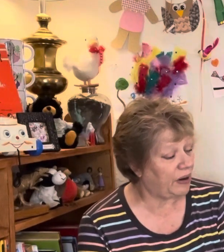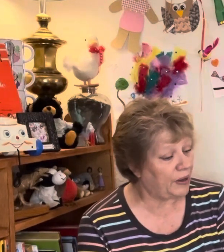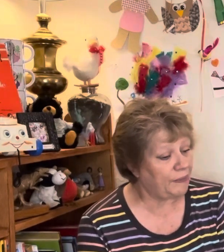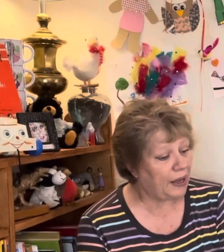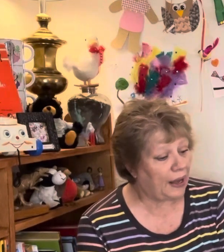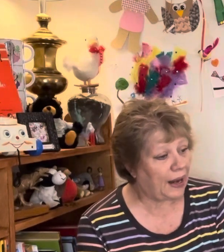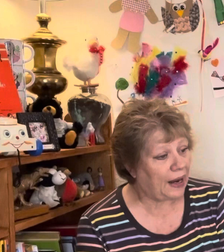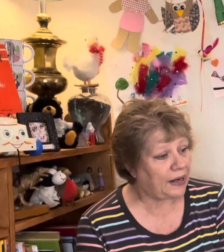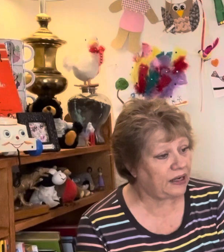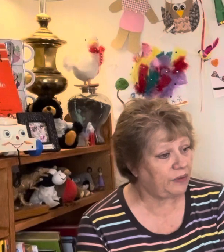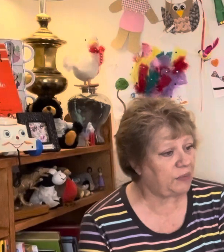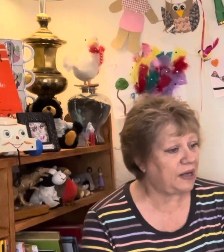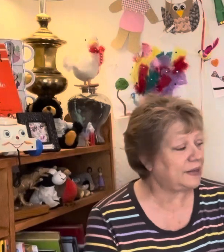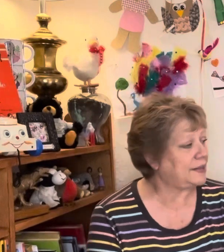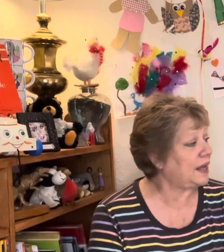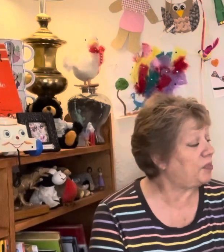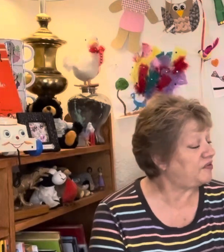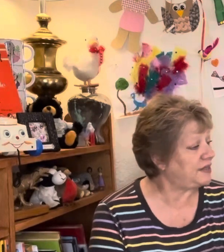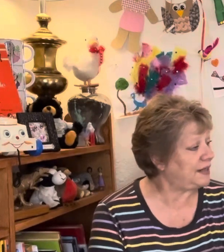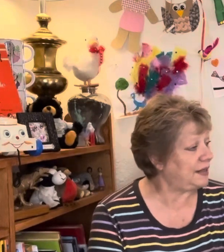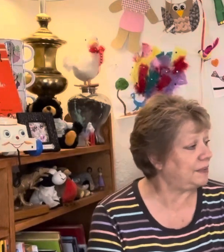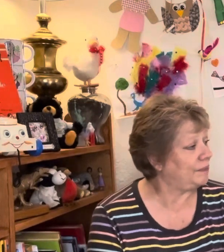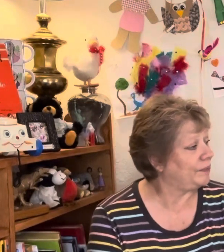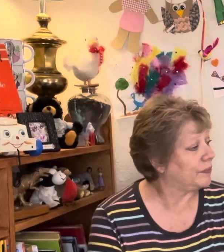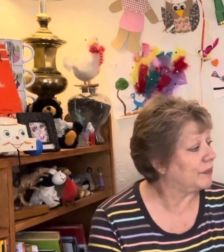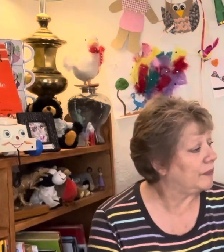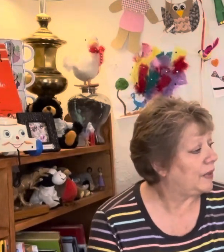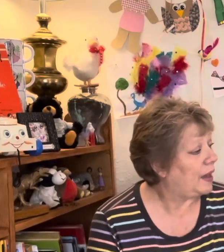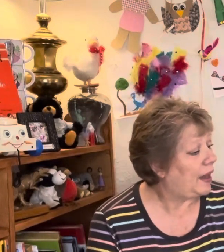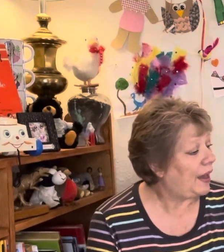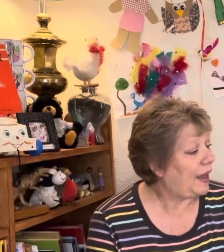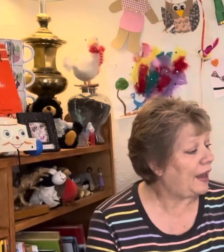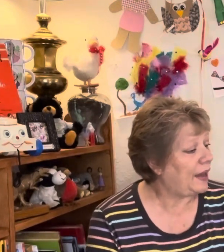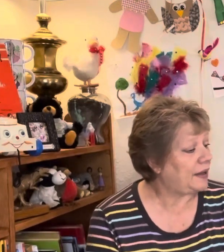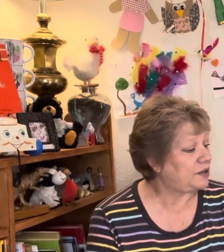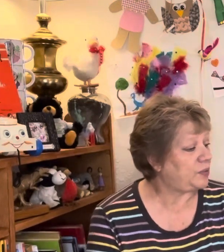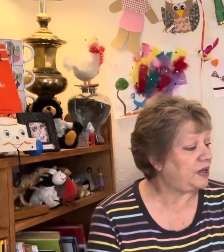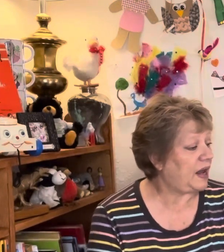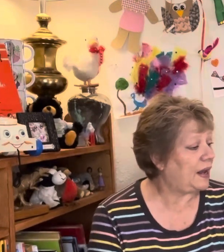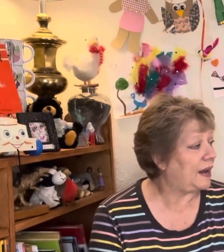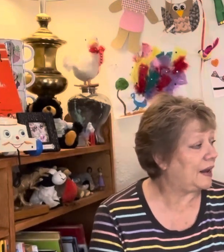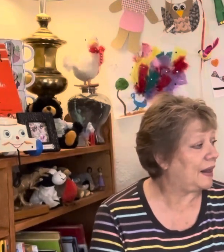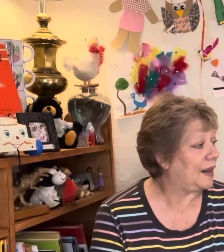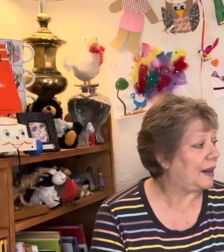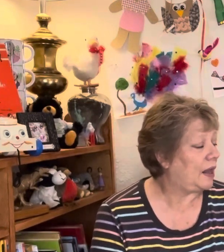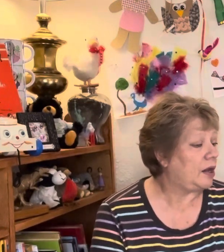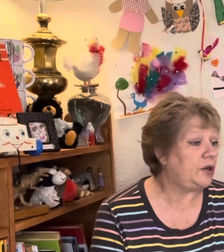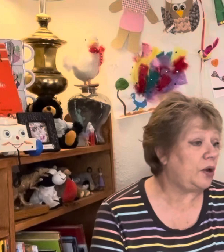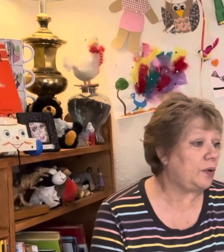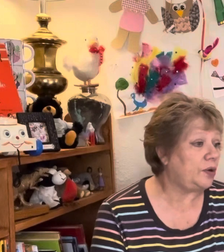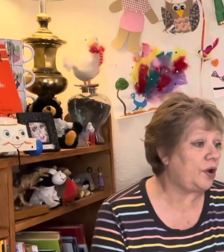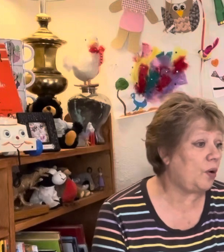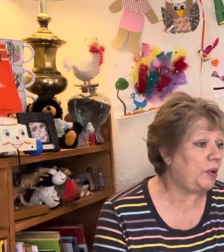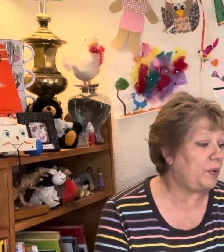Grandma. And he would make us a cup of tea. And... BUSTER: Did you have crumpets, too? Like little sandwiches? BARB: No, but